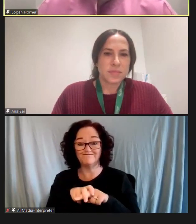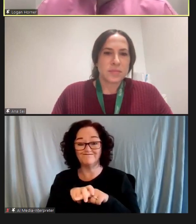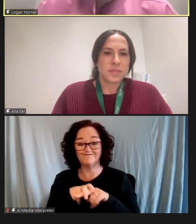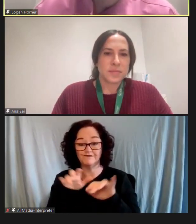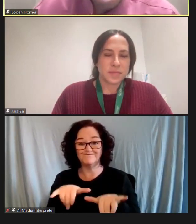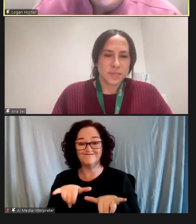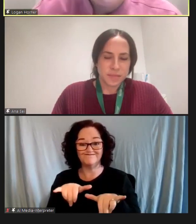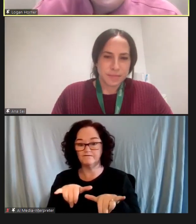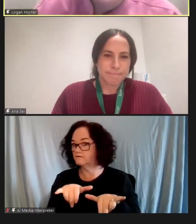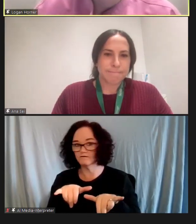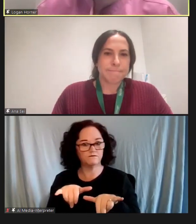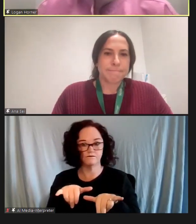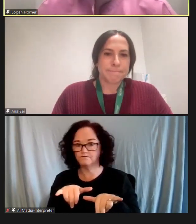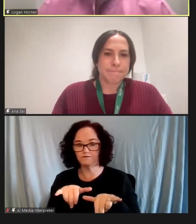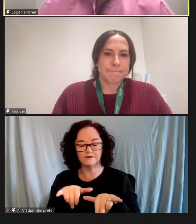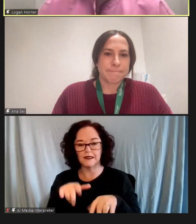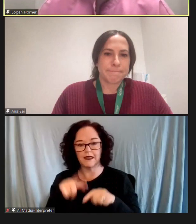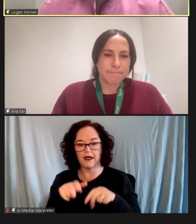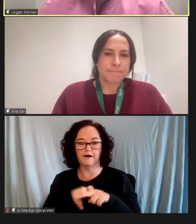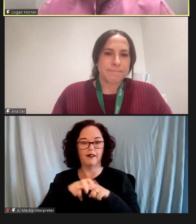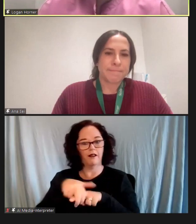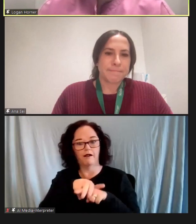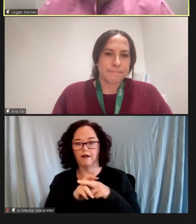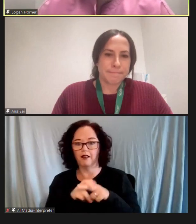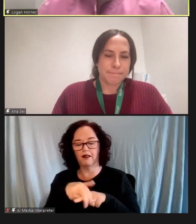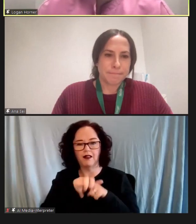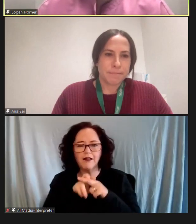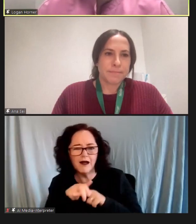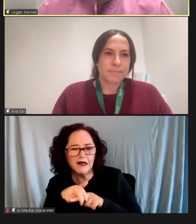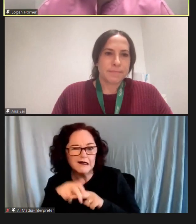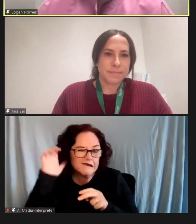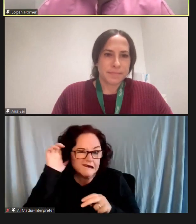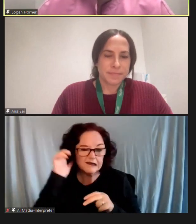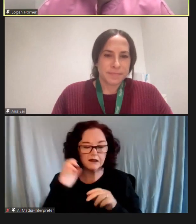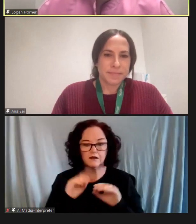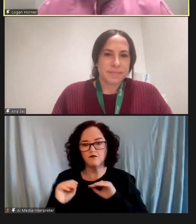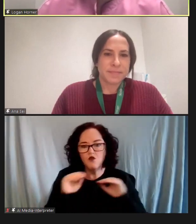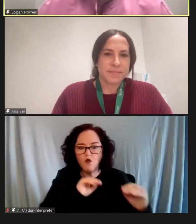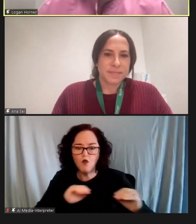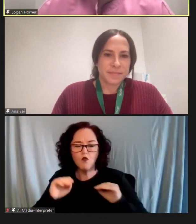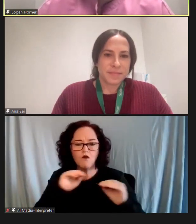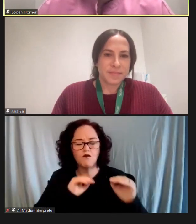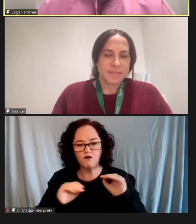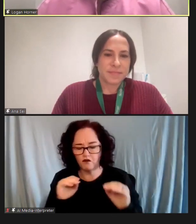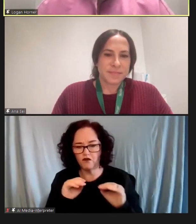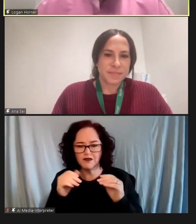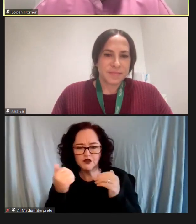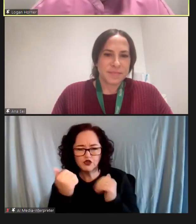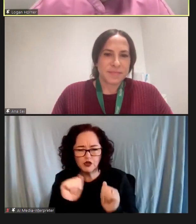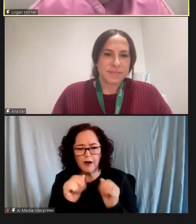leaning forward where they're trying everything with their bodies to make it